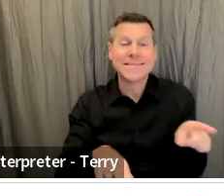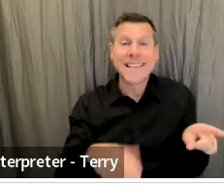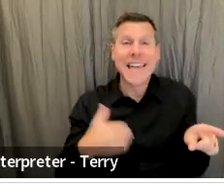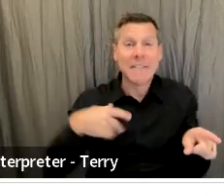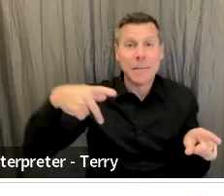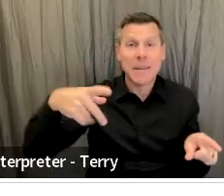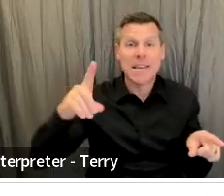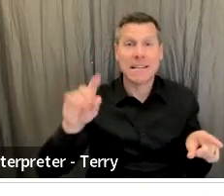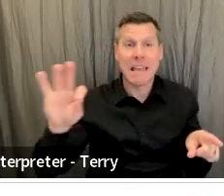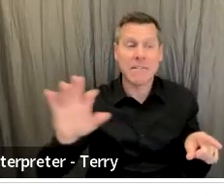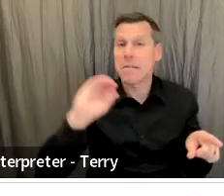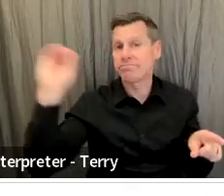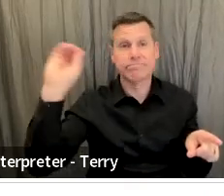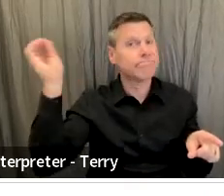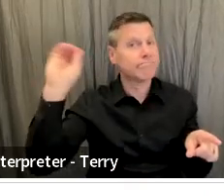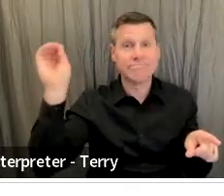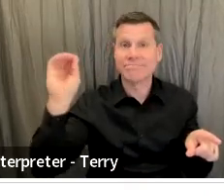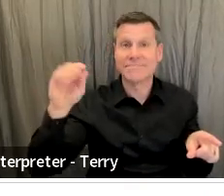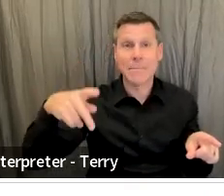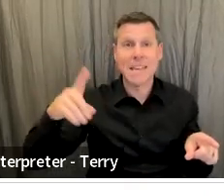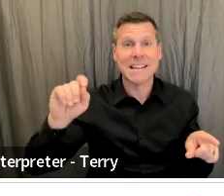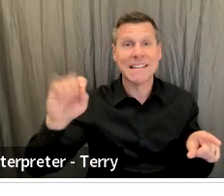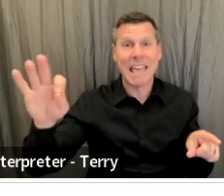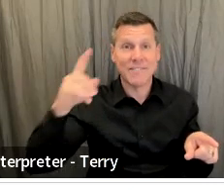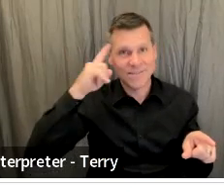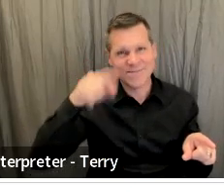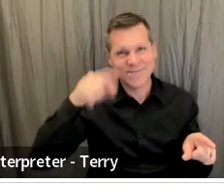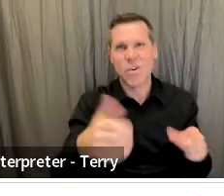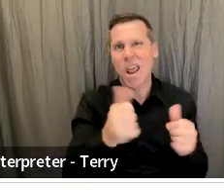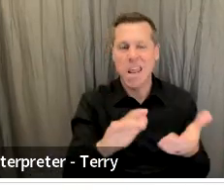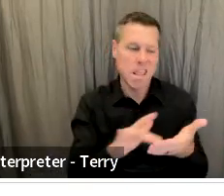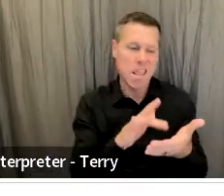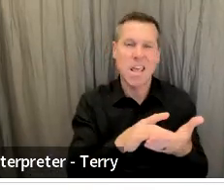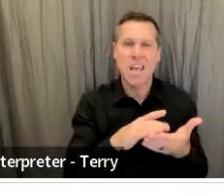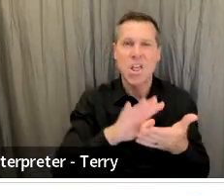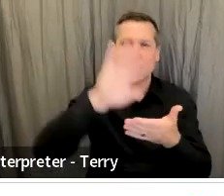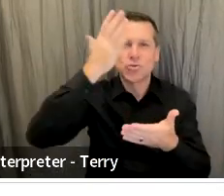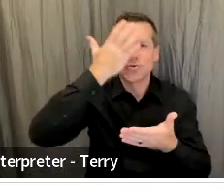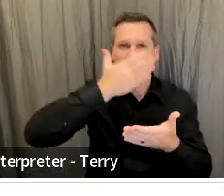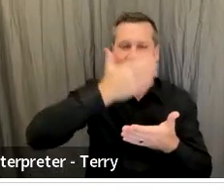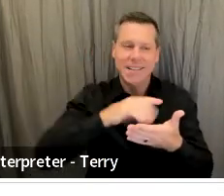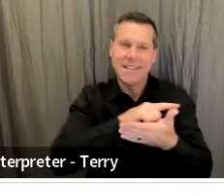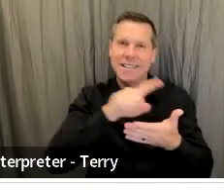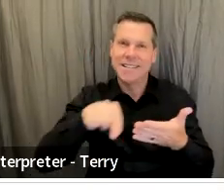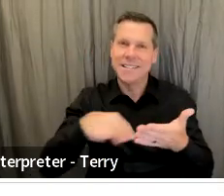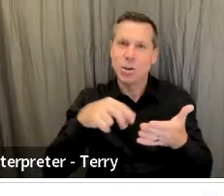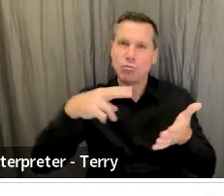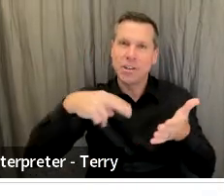because PDFs are the enemy of screen readers. So we wanted to make sure that everything was something that was going to be accessible.